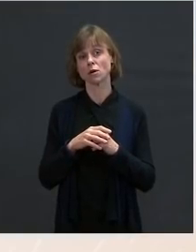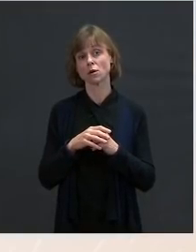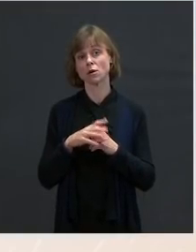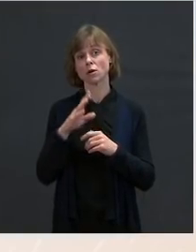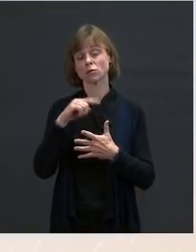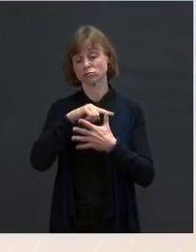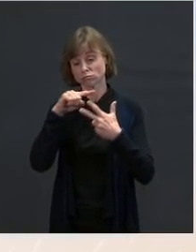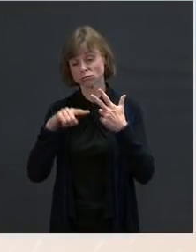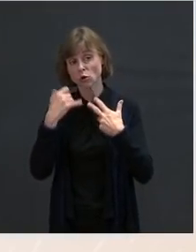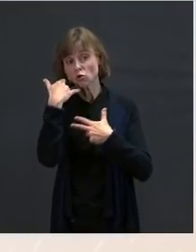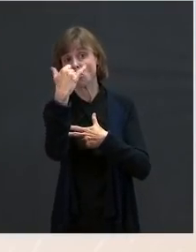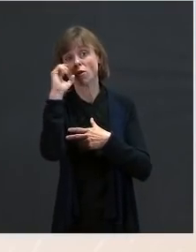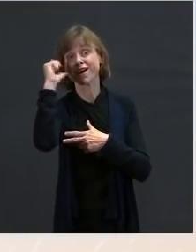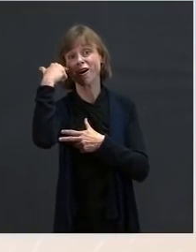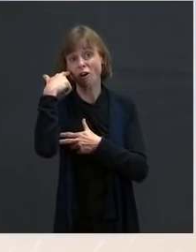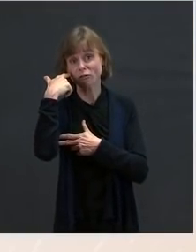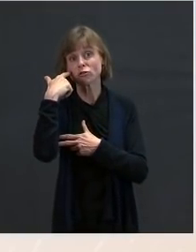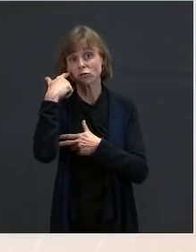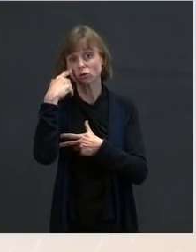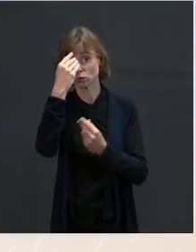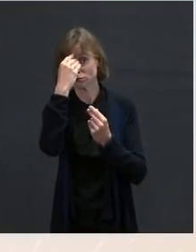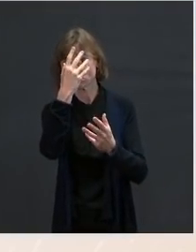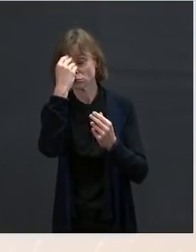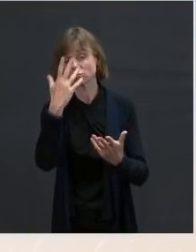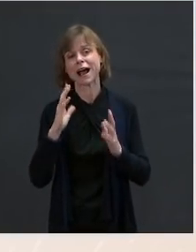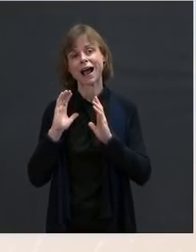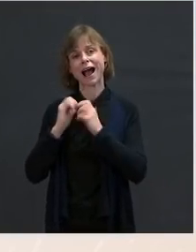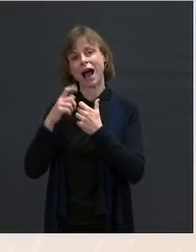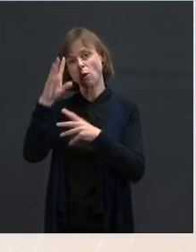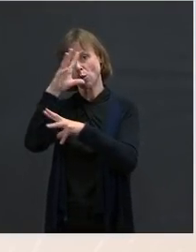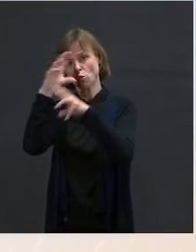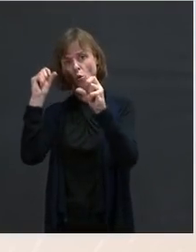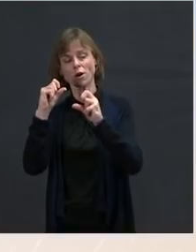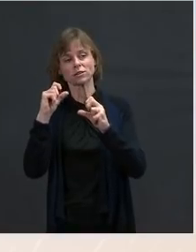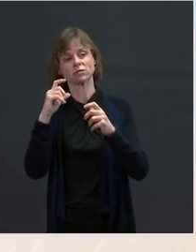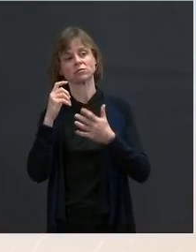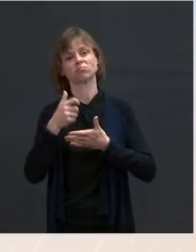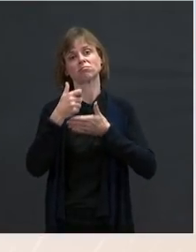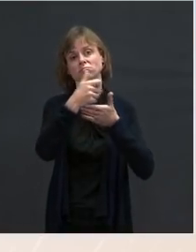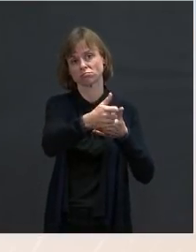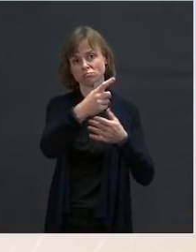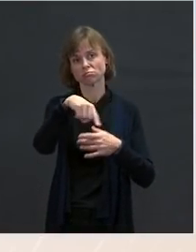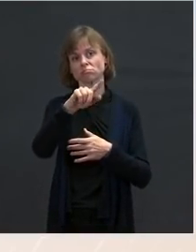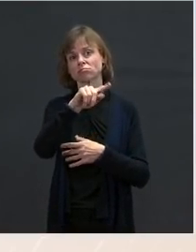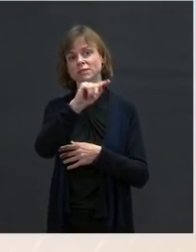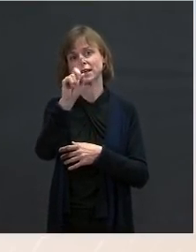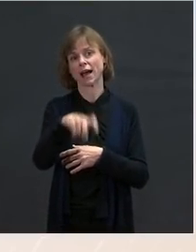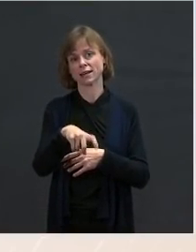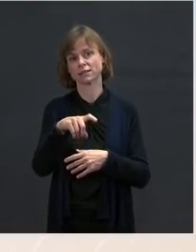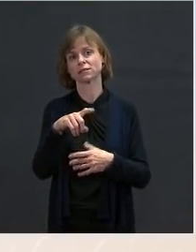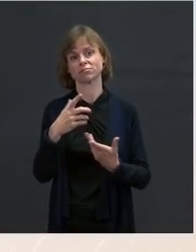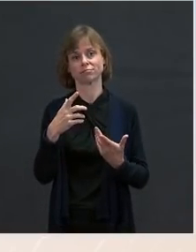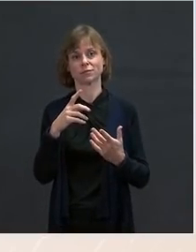to update him on the broad federal effort. The President has requested to support citizens of the state in coping with the impacts of the storm